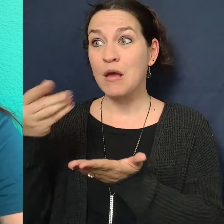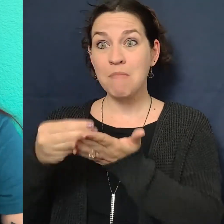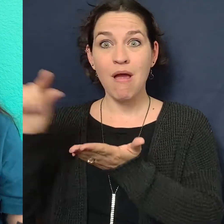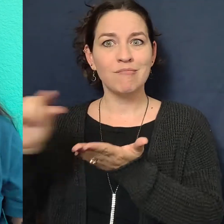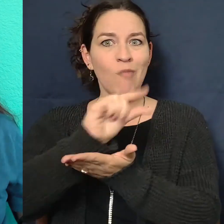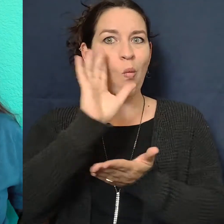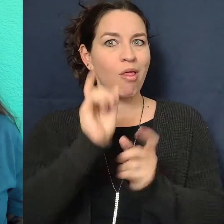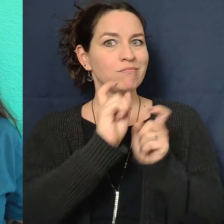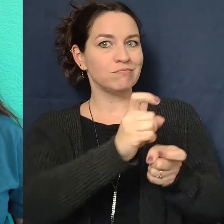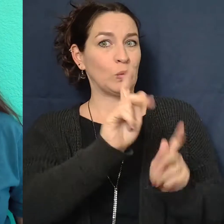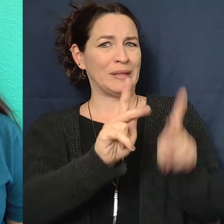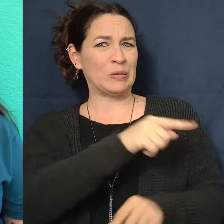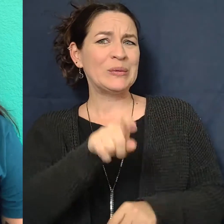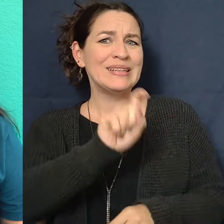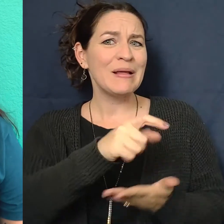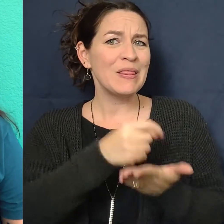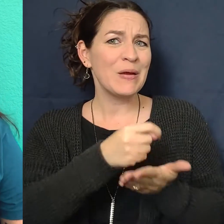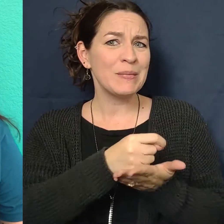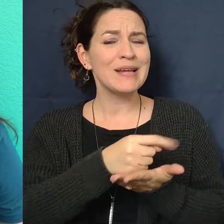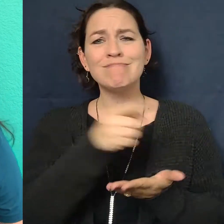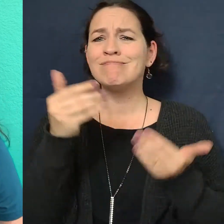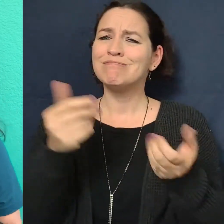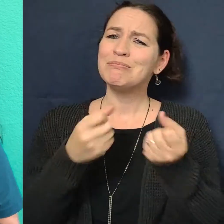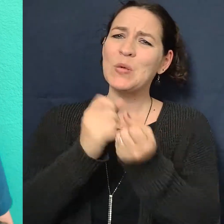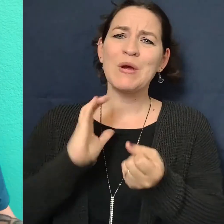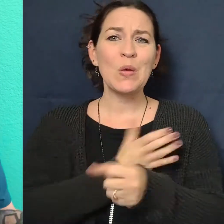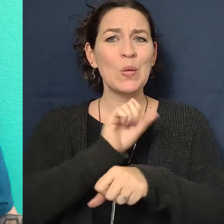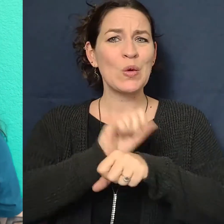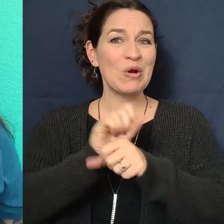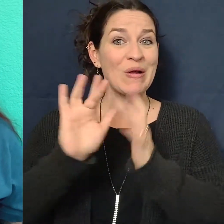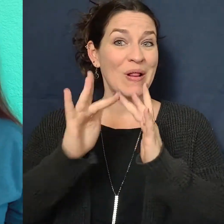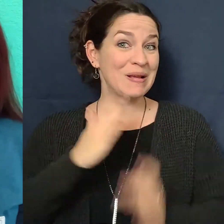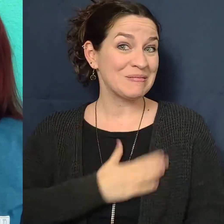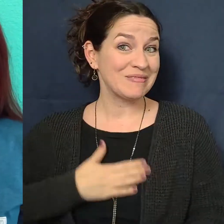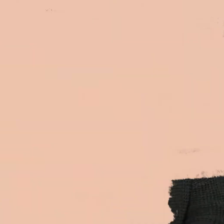So please check out our gift shop, find us online, follow, share, like, subscribe, all of the things that support our work.